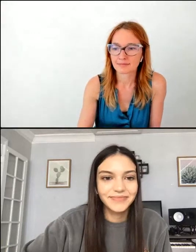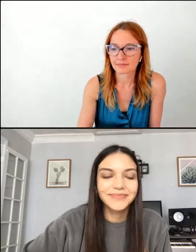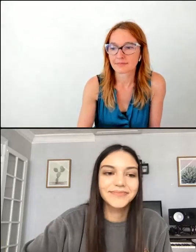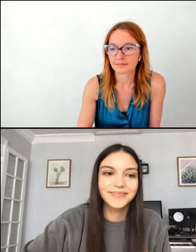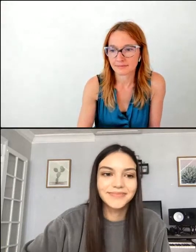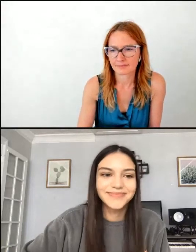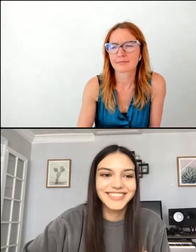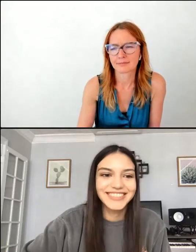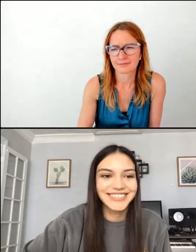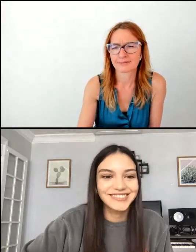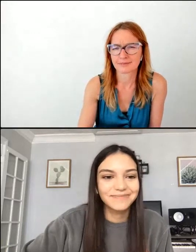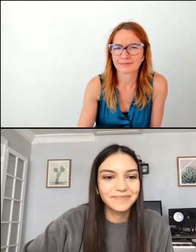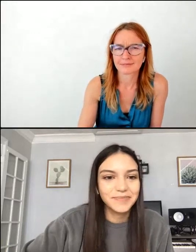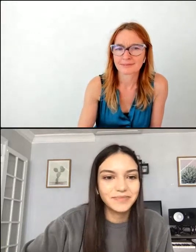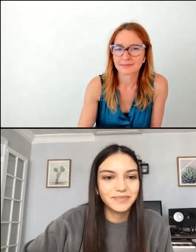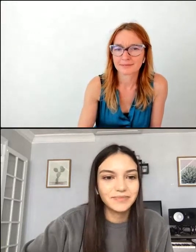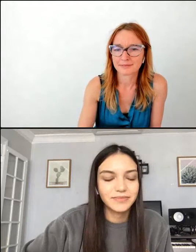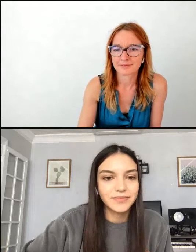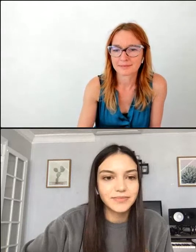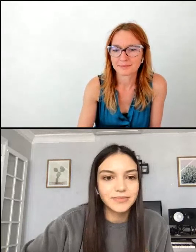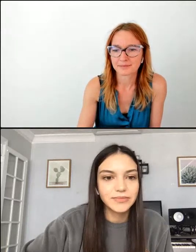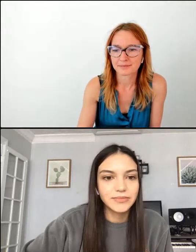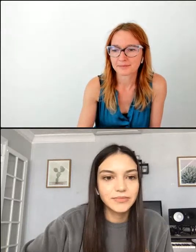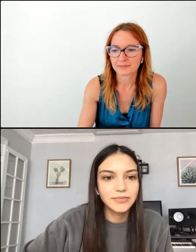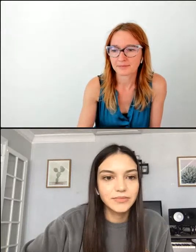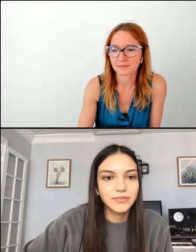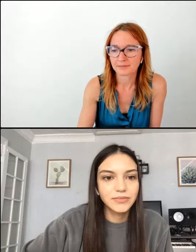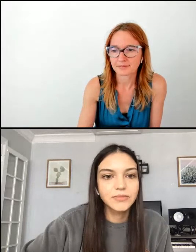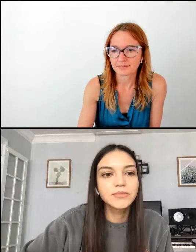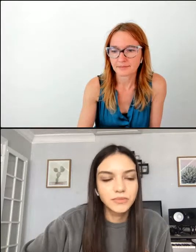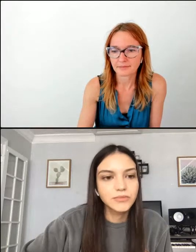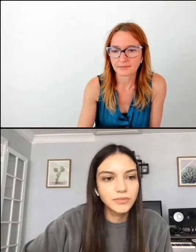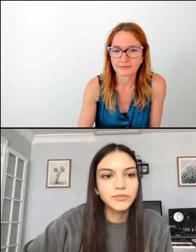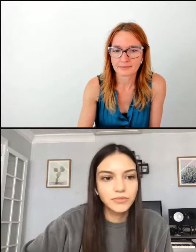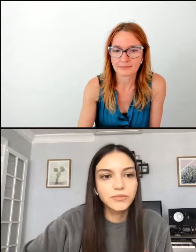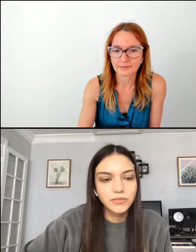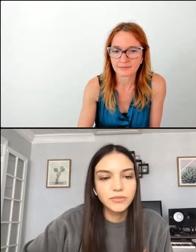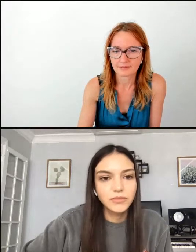on the chat and i know that on our site we have a whole range of resources from inclusion cards